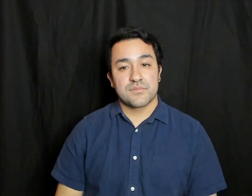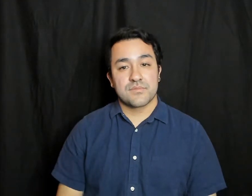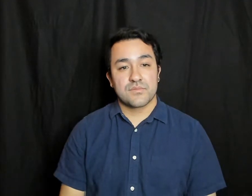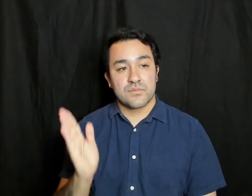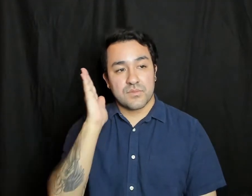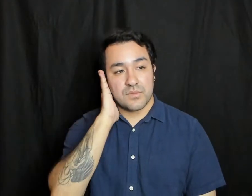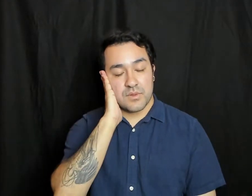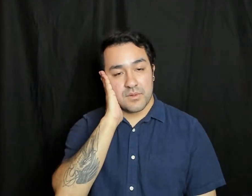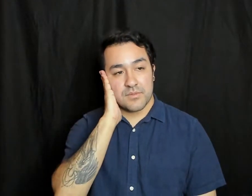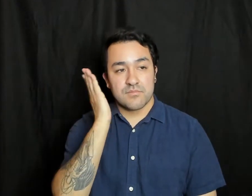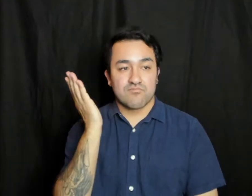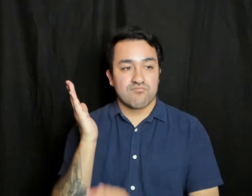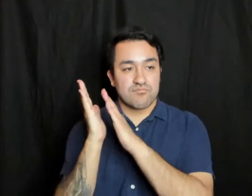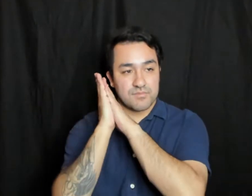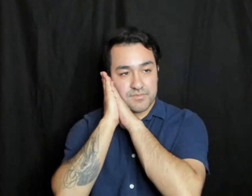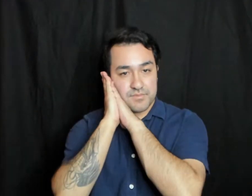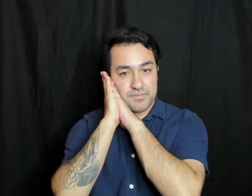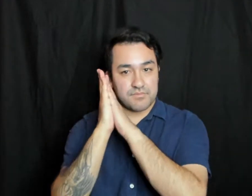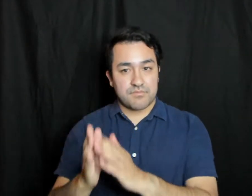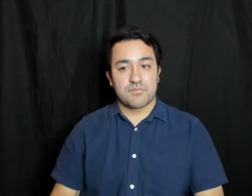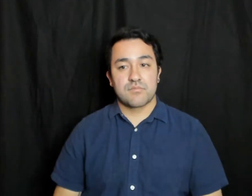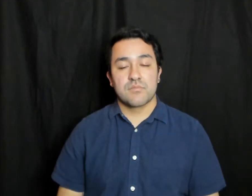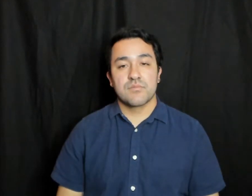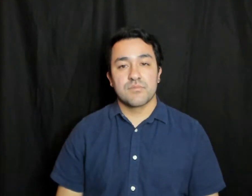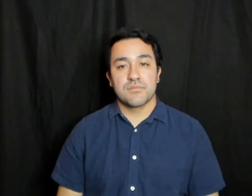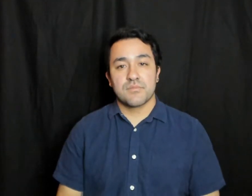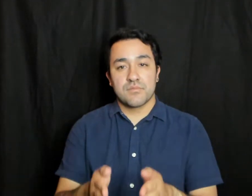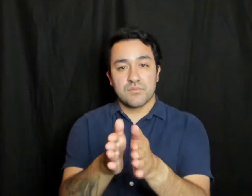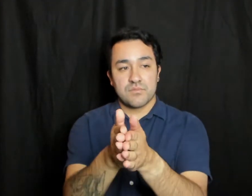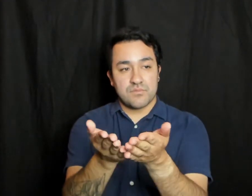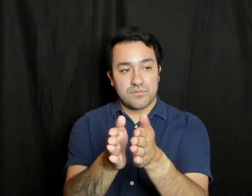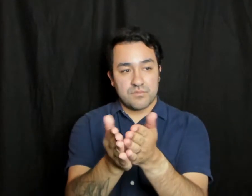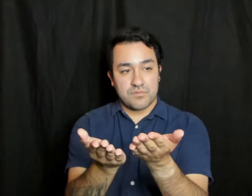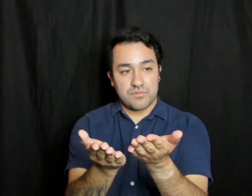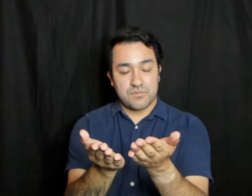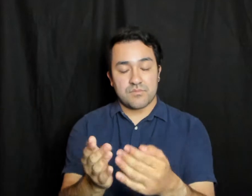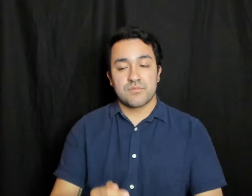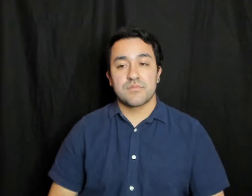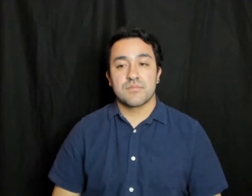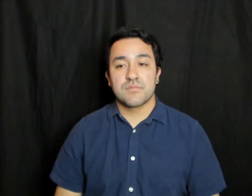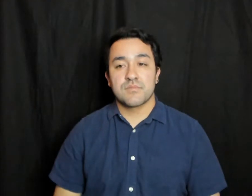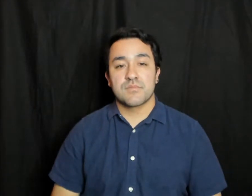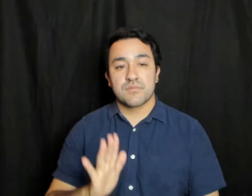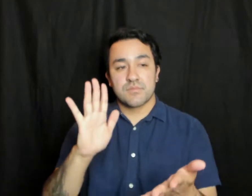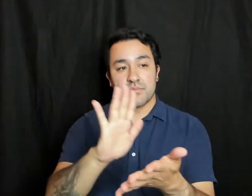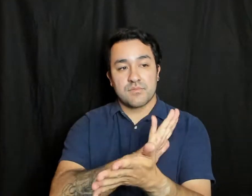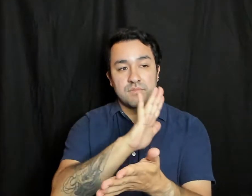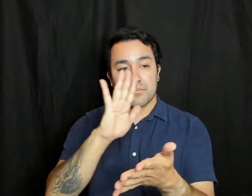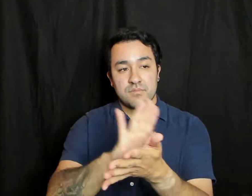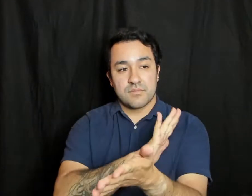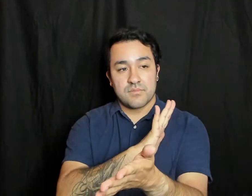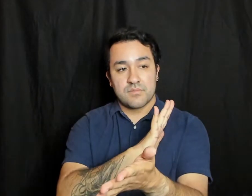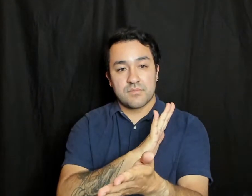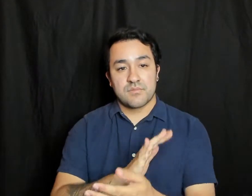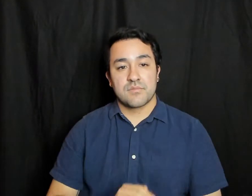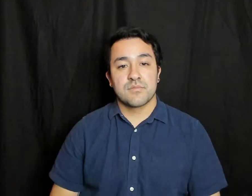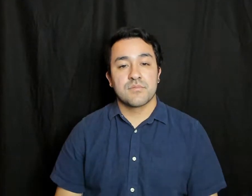BED BOOK PAPER